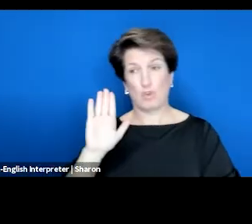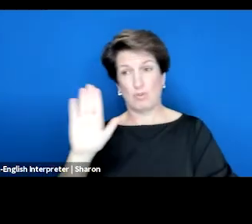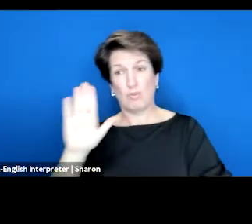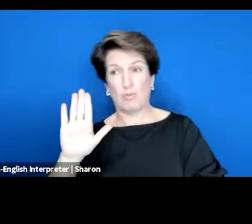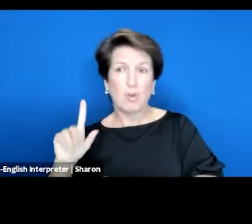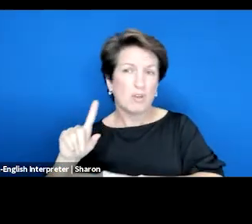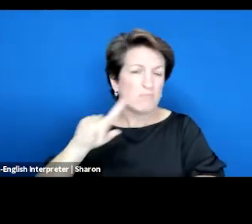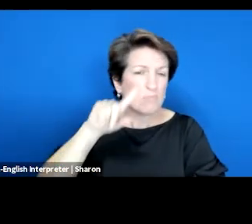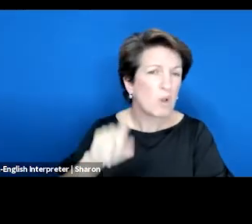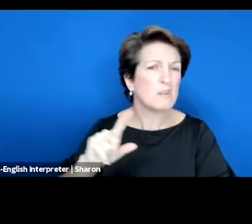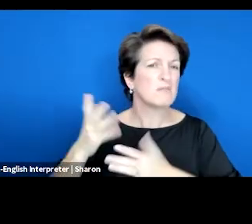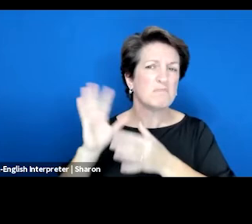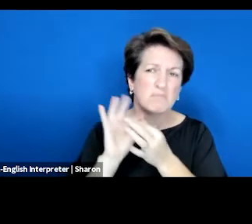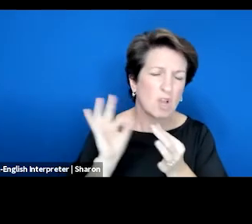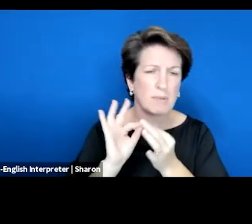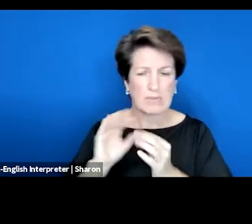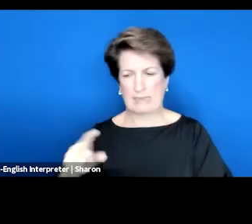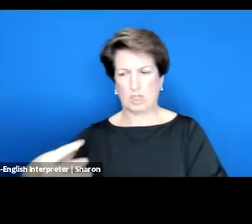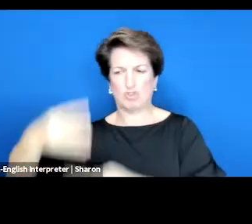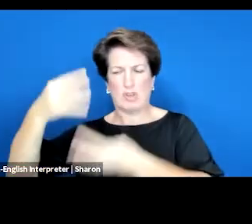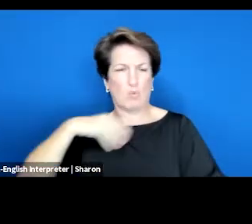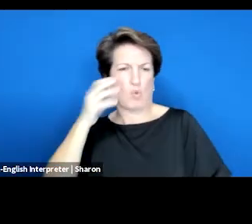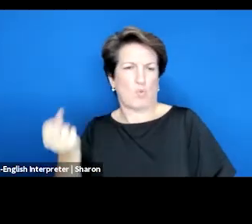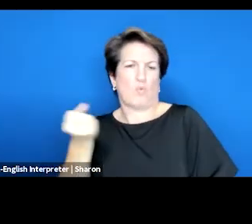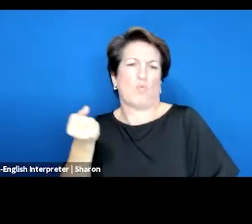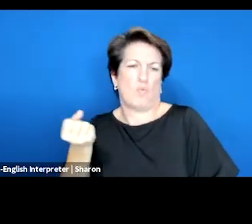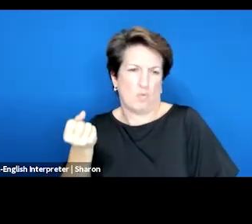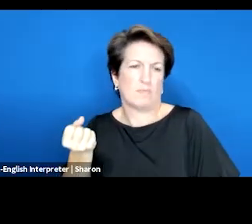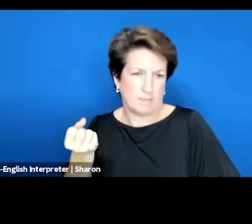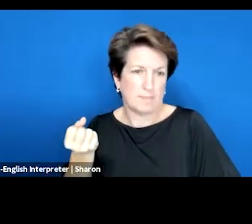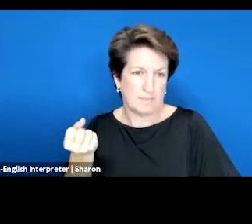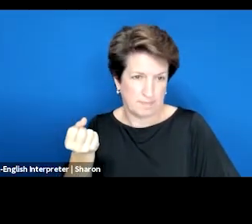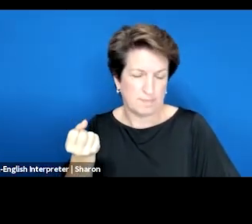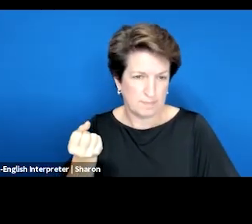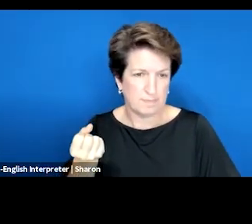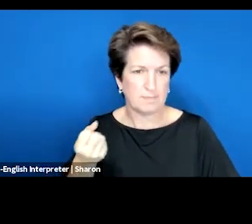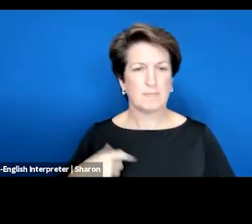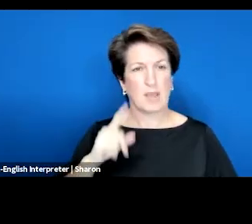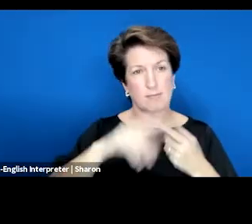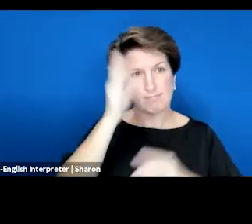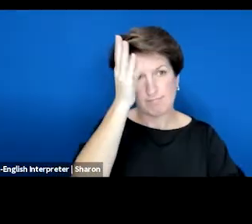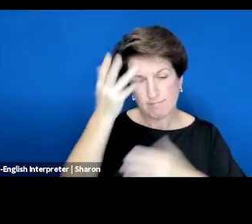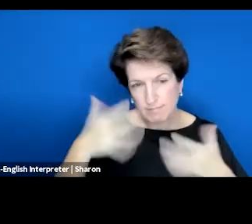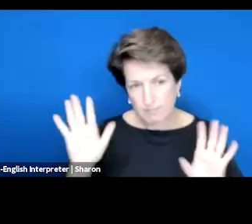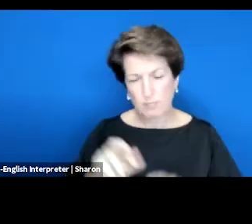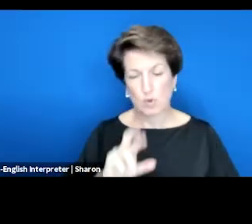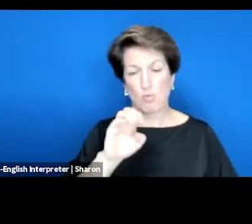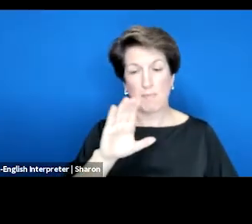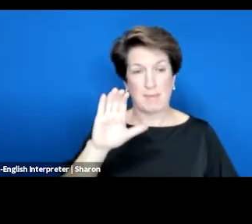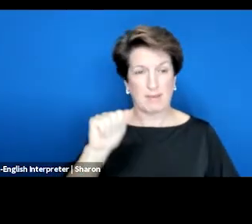drawn Mossa, CILT's independent living skills coordinator and my CILT colleague. John will share current information around COVID